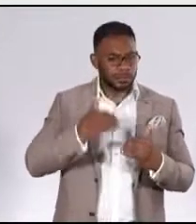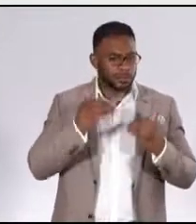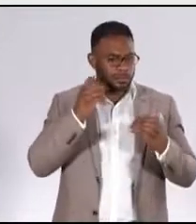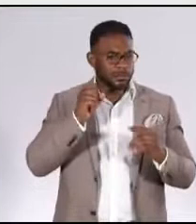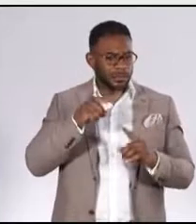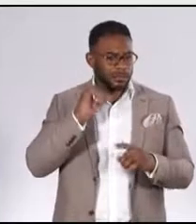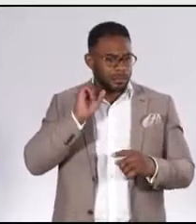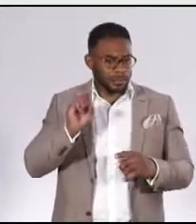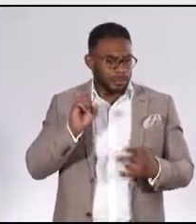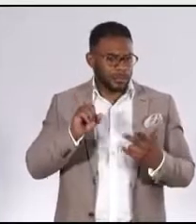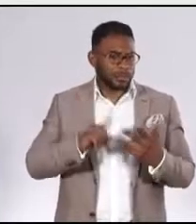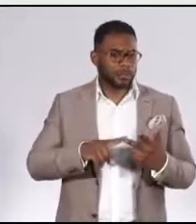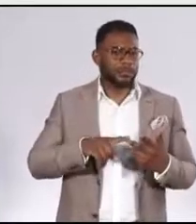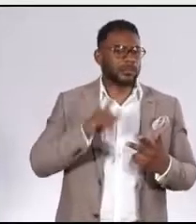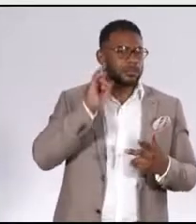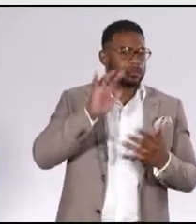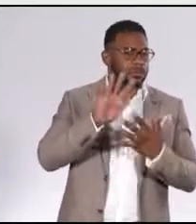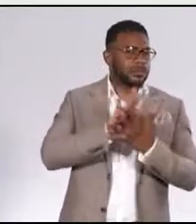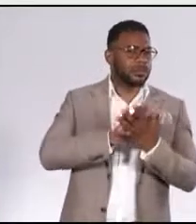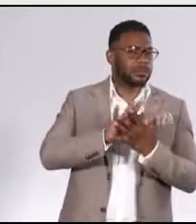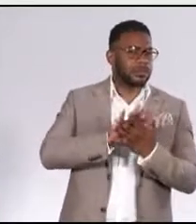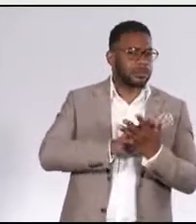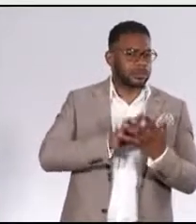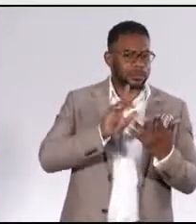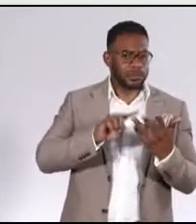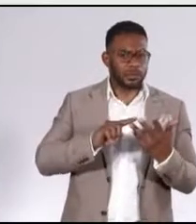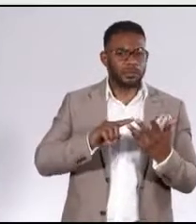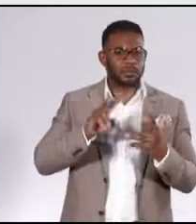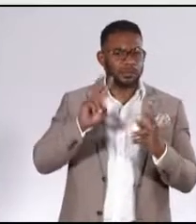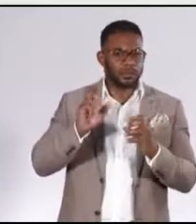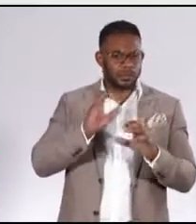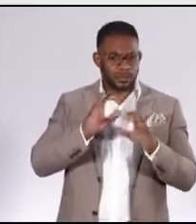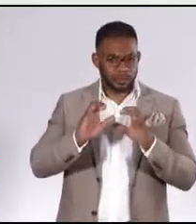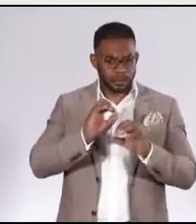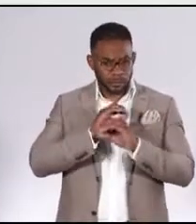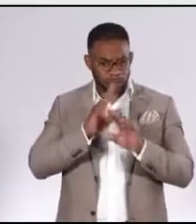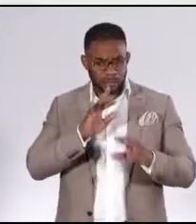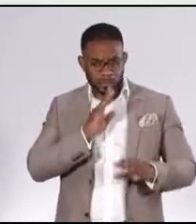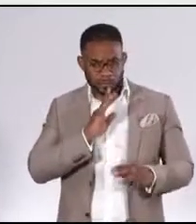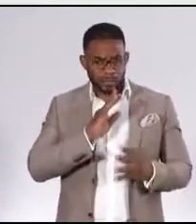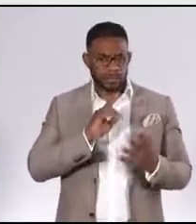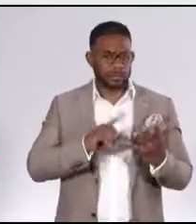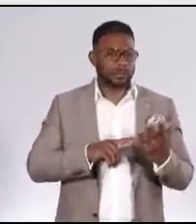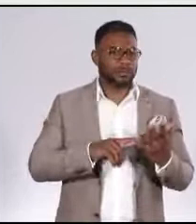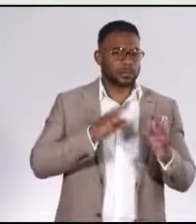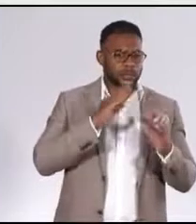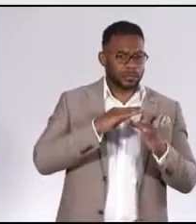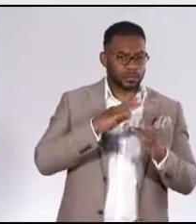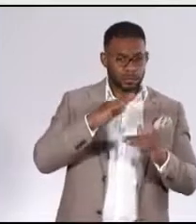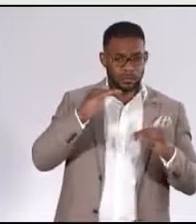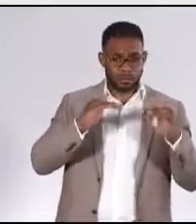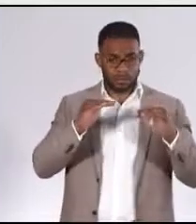C sounds that are muffled d issues communicating verbally. E trouble with balance or vertigo,